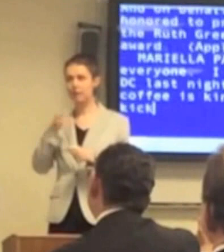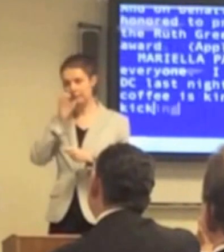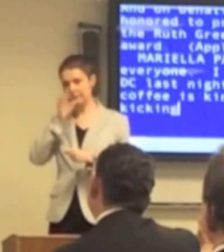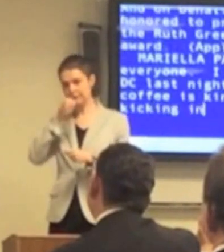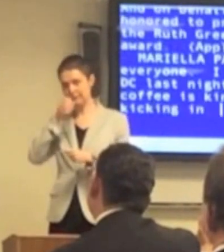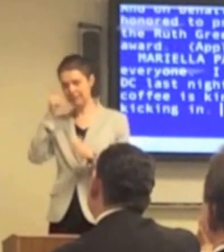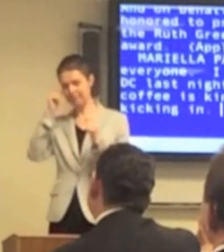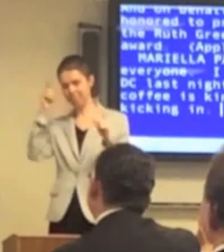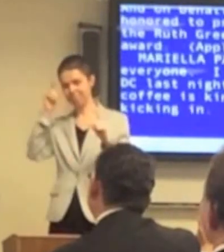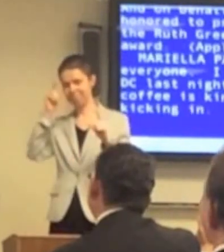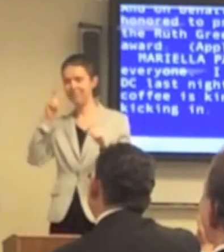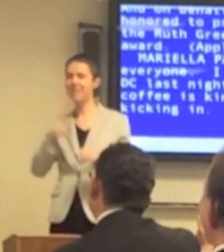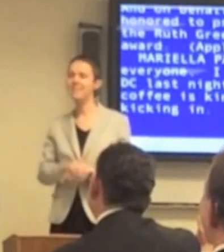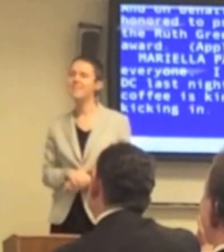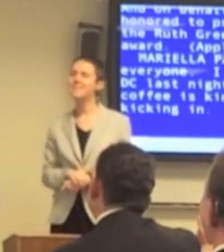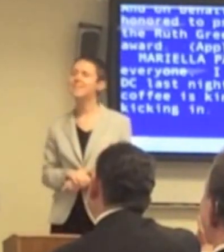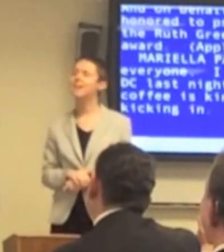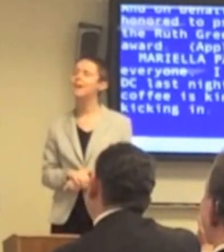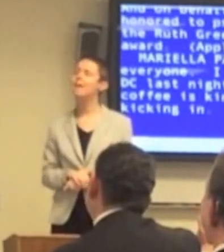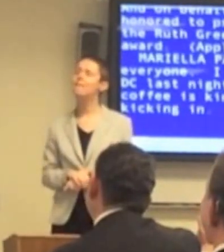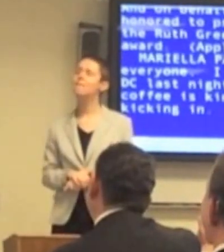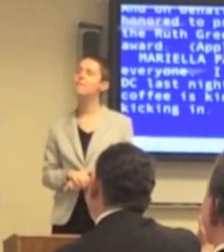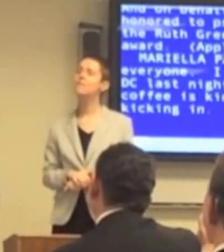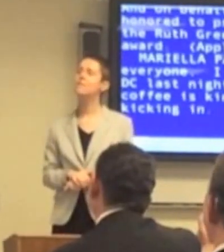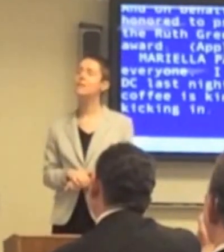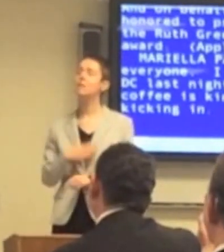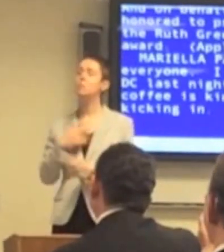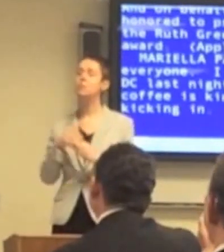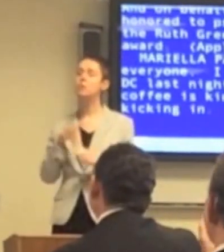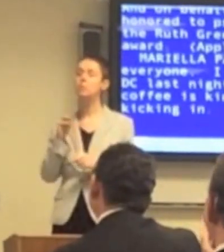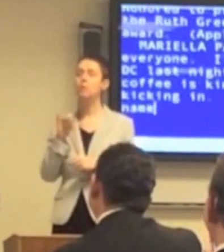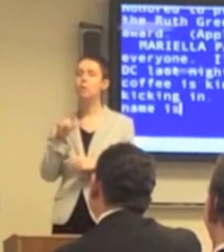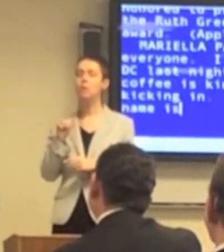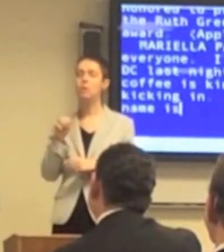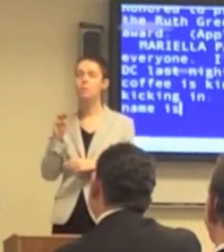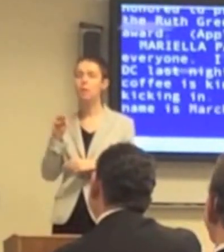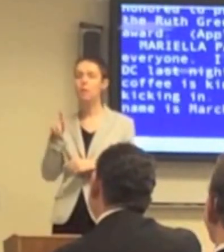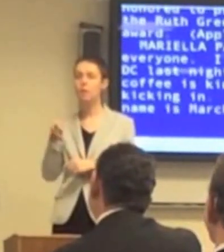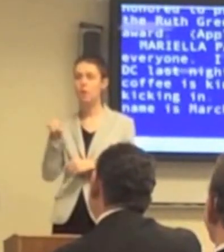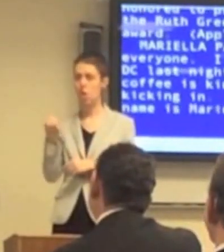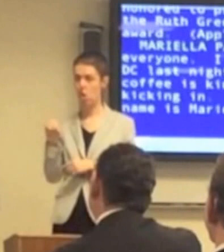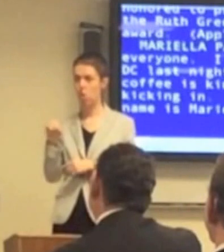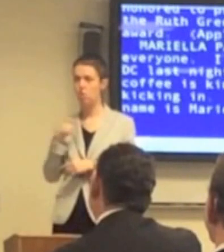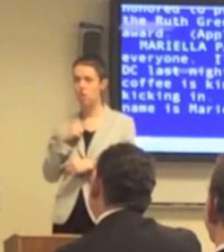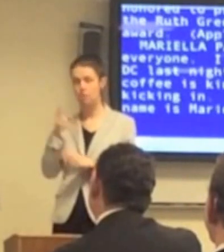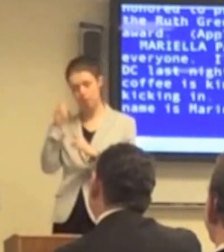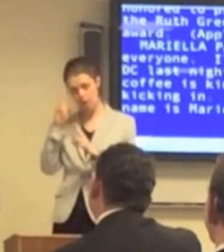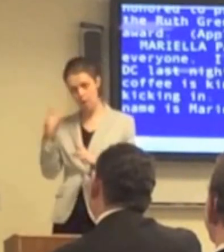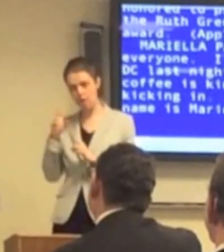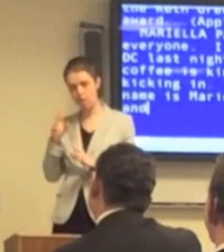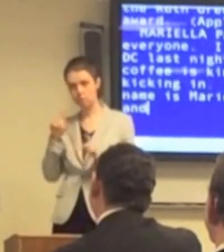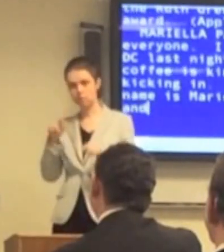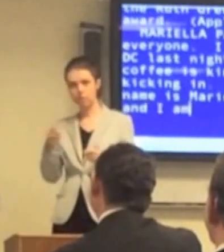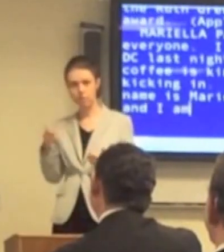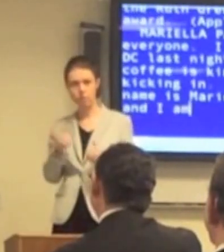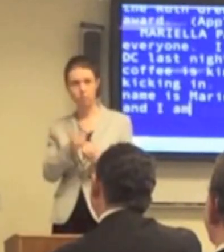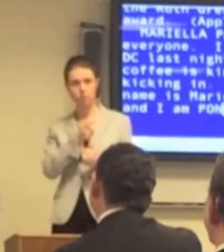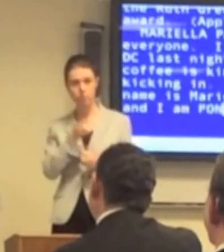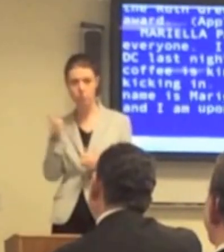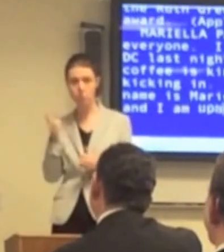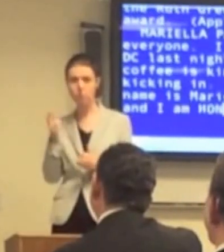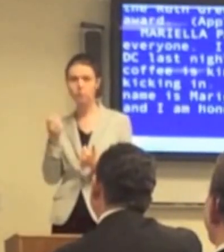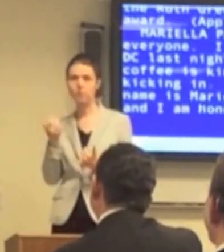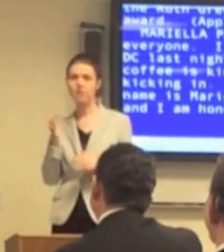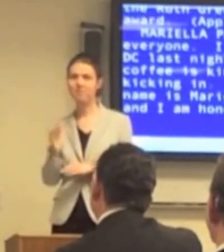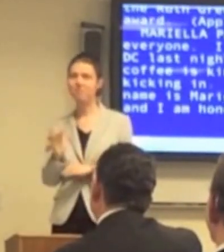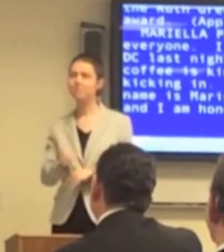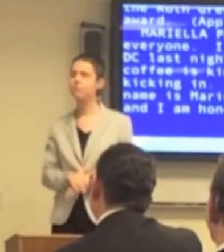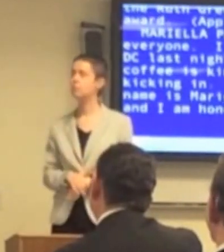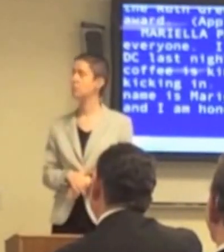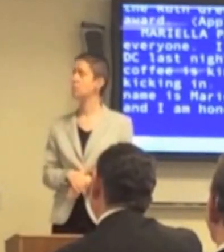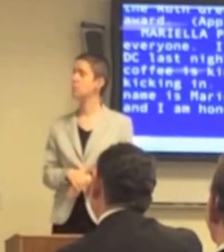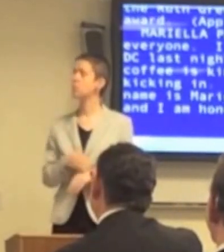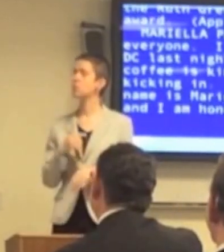My name is Mariella Paulino and I am honored to be with all of you this afternoon.